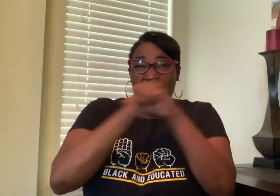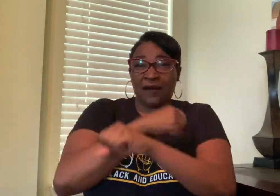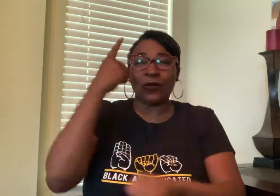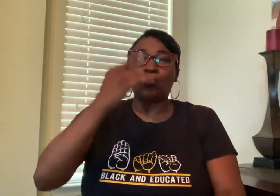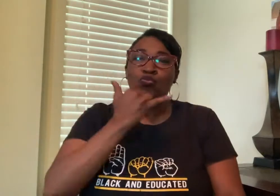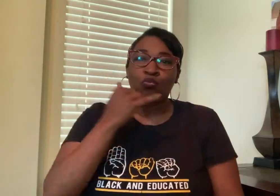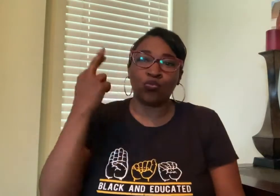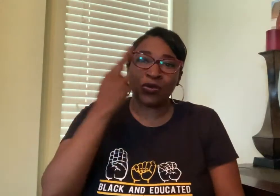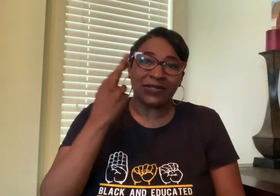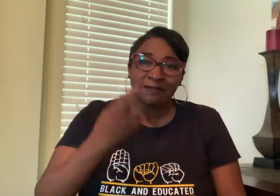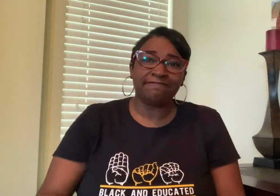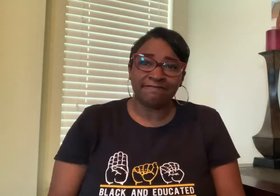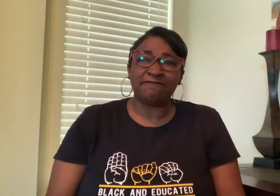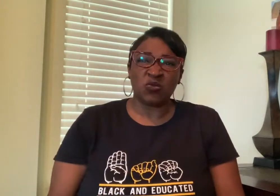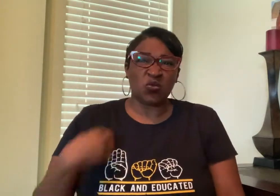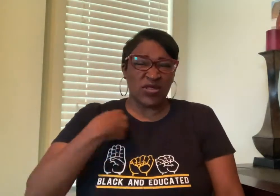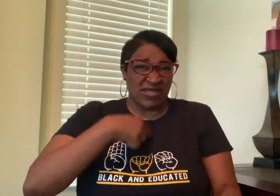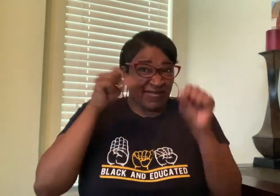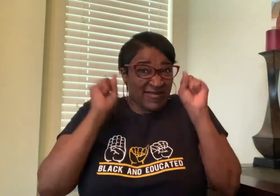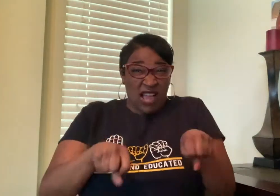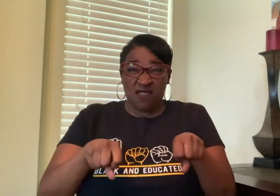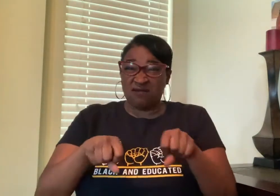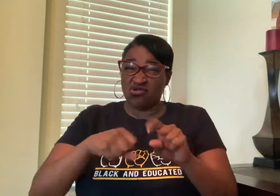We are fighting for the wrong reasons.